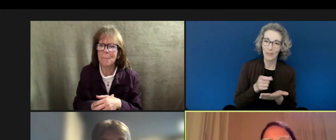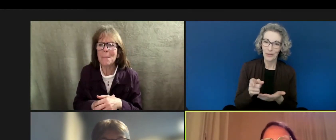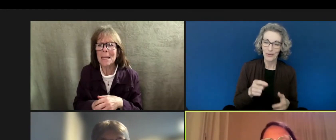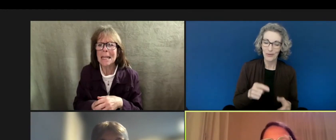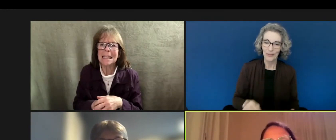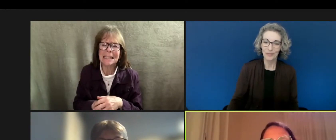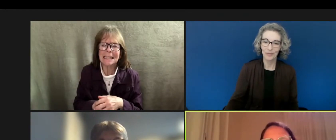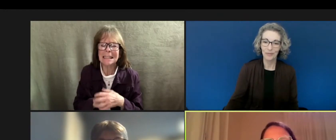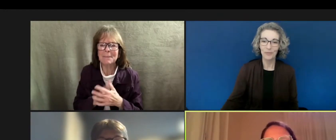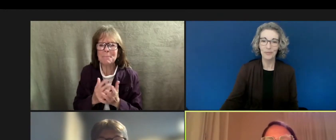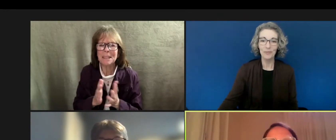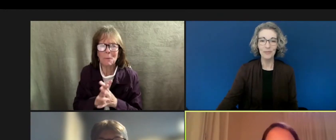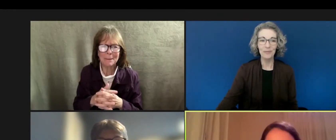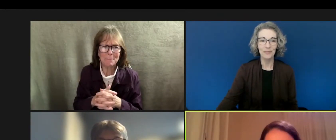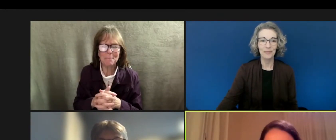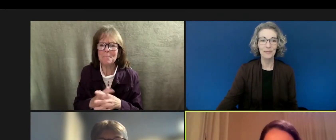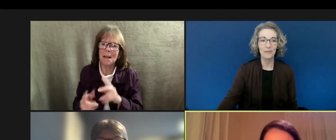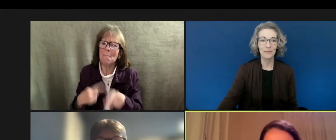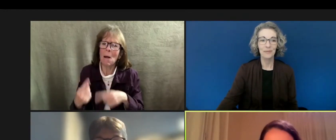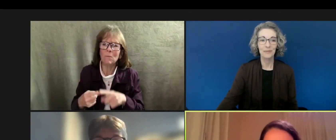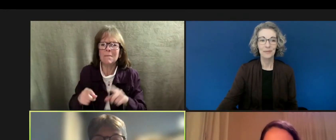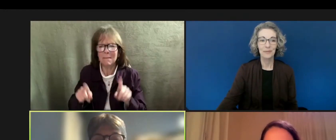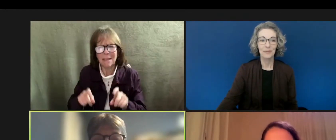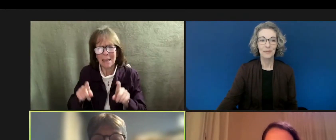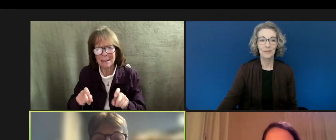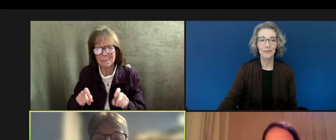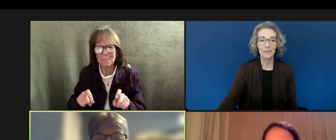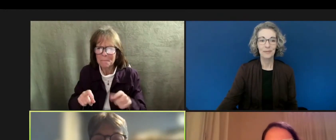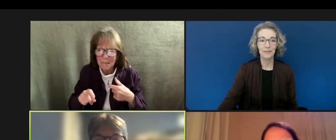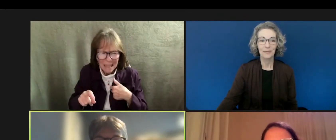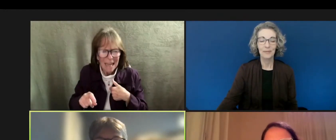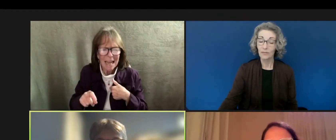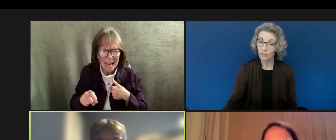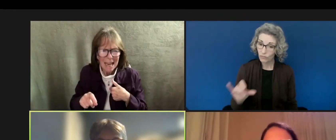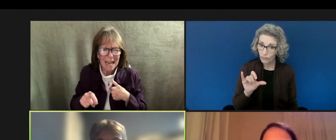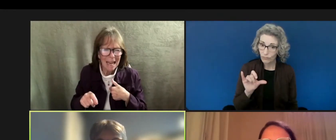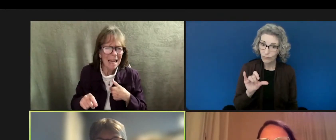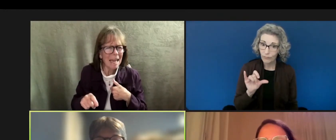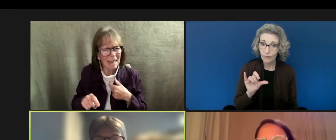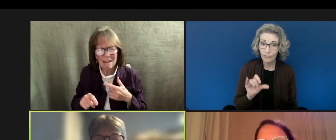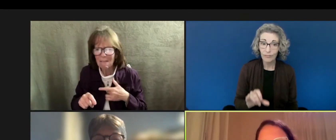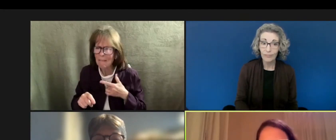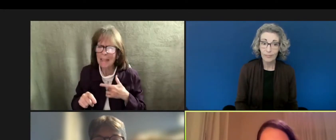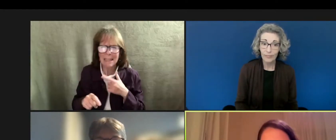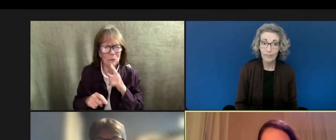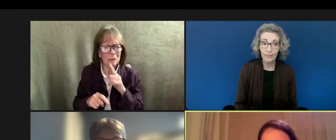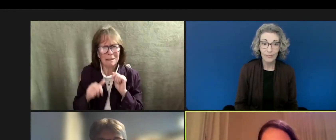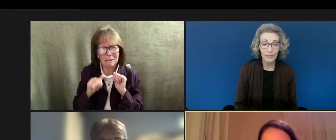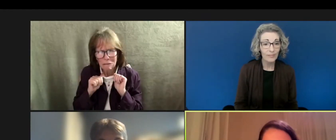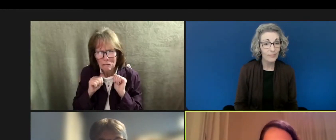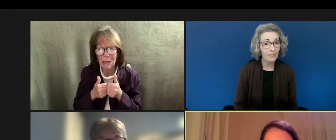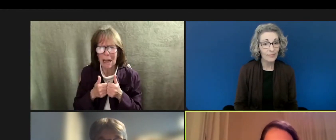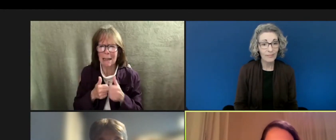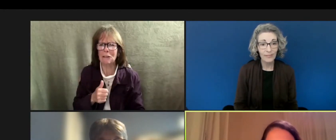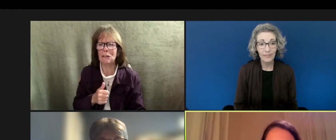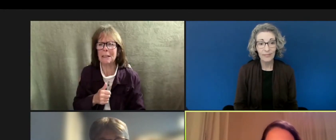So it's about a test, I'm finding things really challenging.